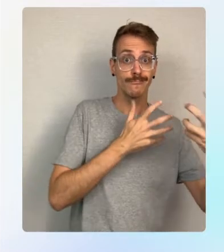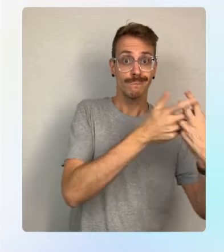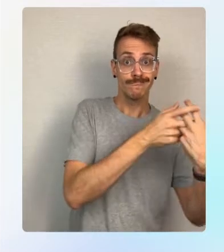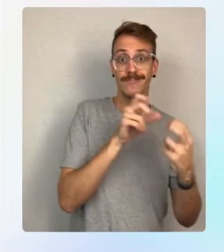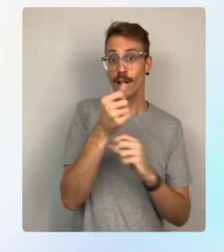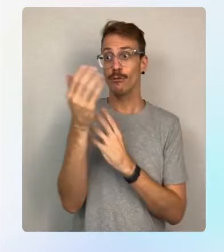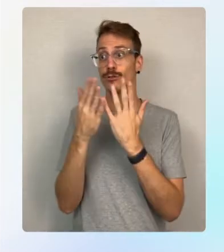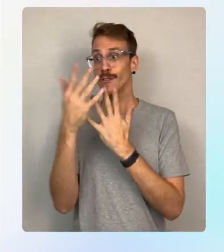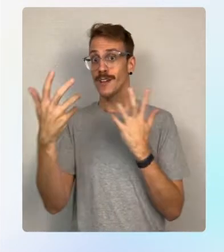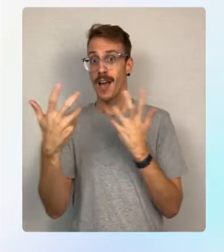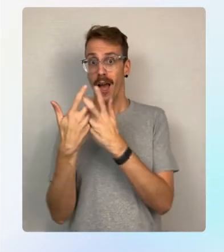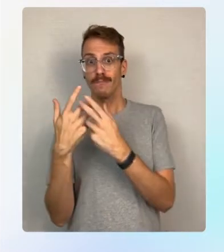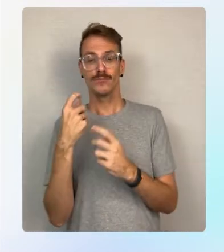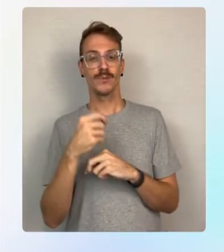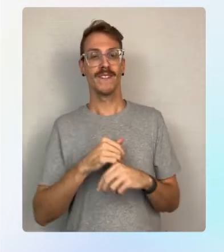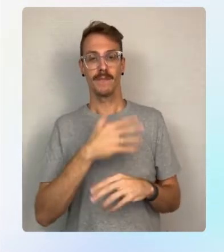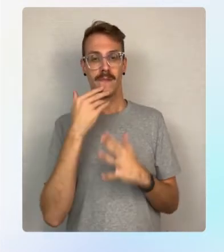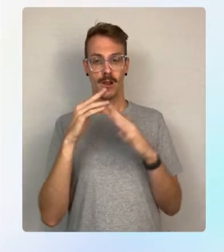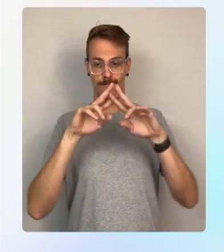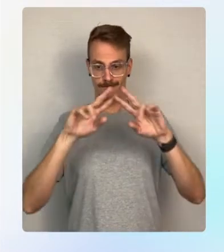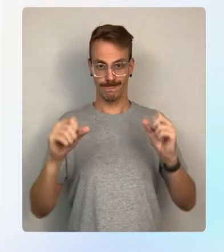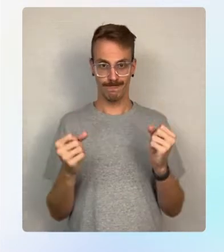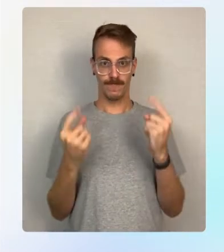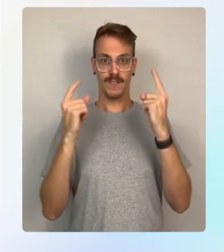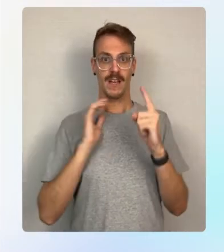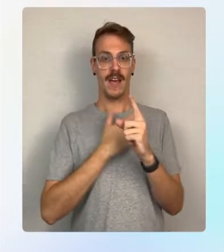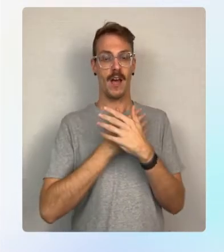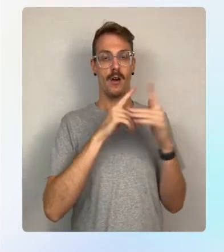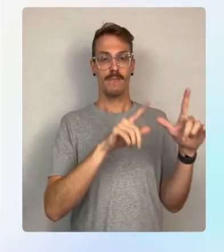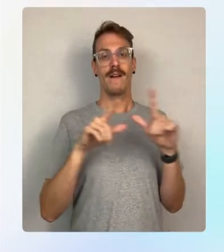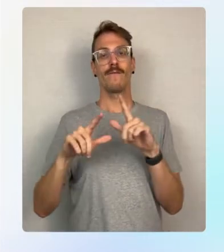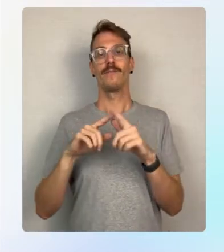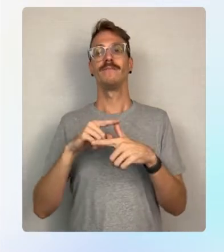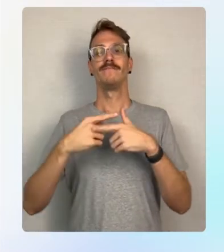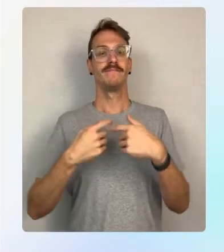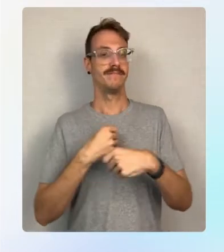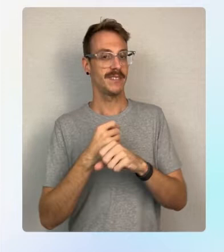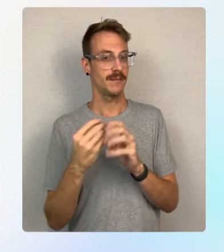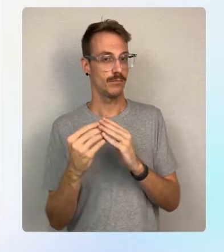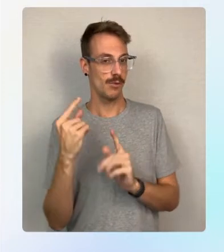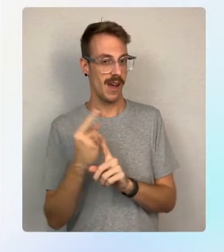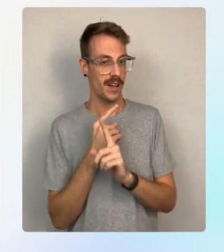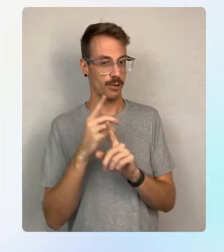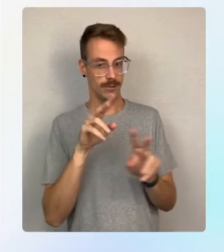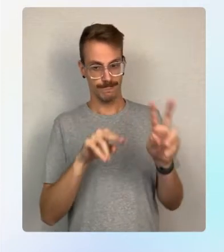you will gain a deeper understanding of our platform and make more accurate diagnosis.